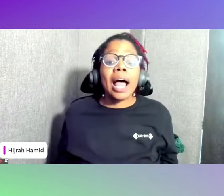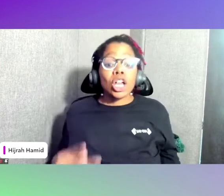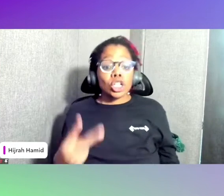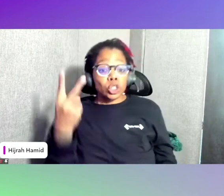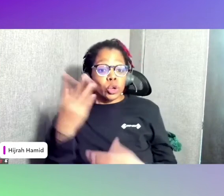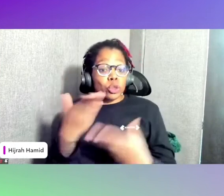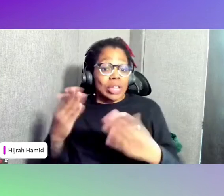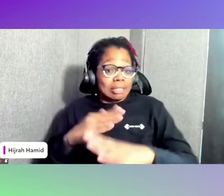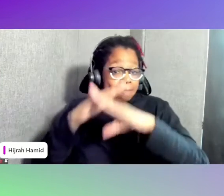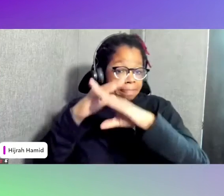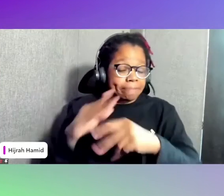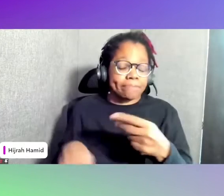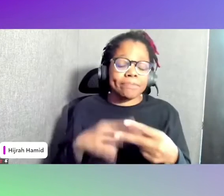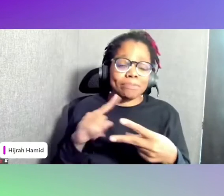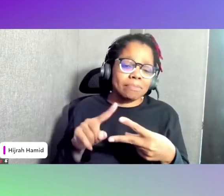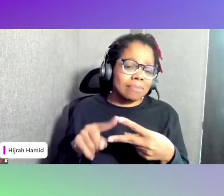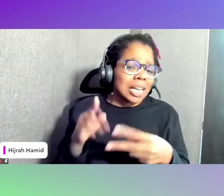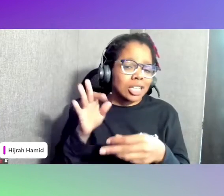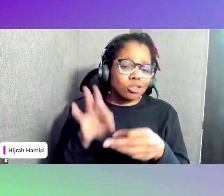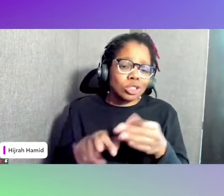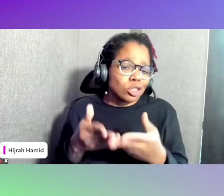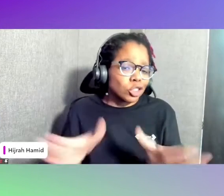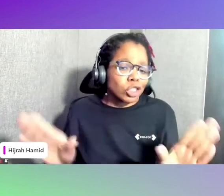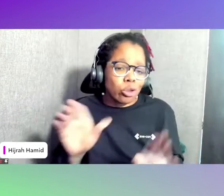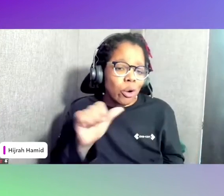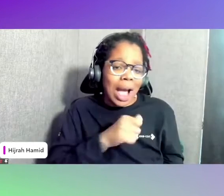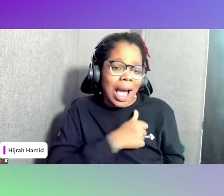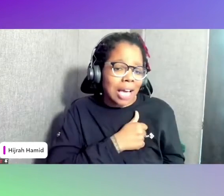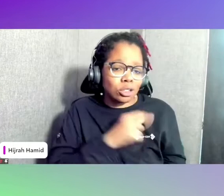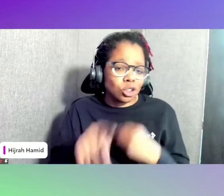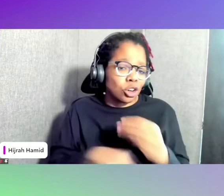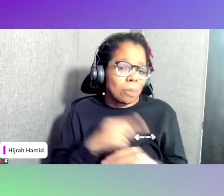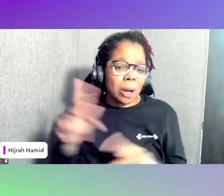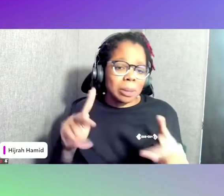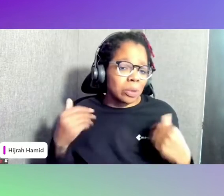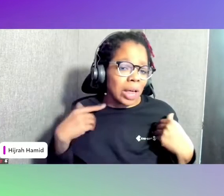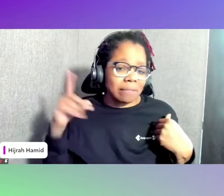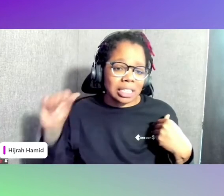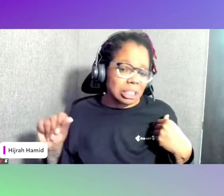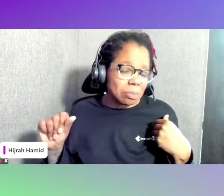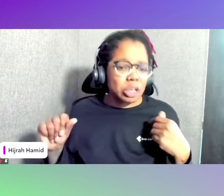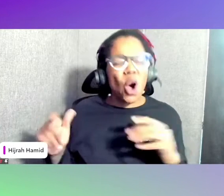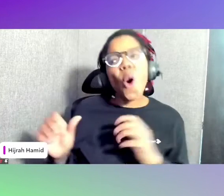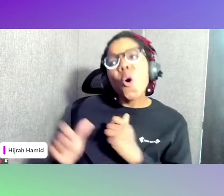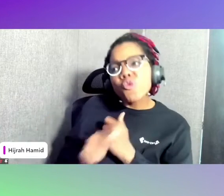only a few people. If humanity is going to space, disabled people are going to. There are two factors that hold us